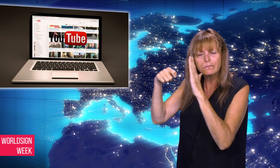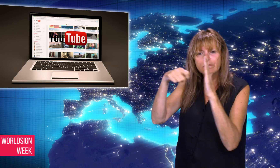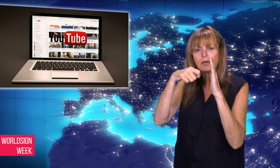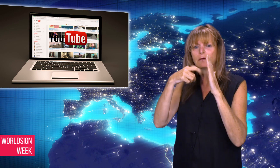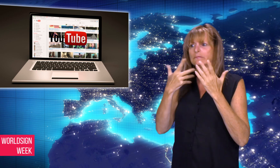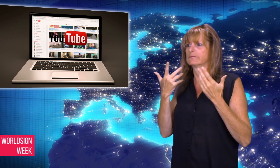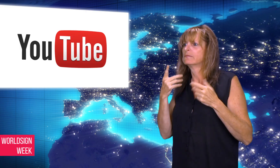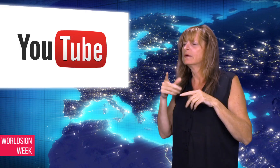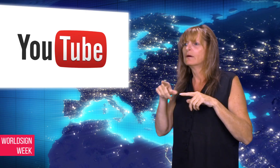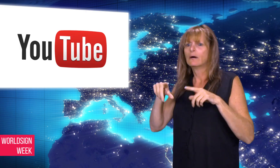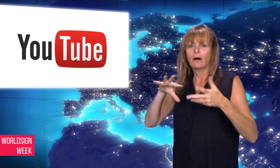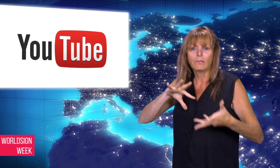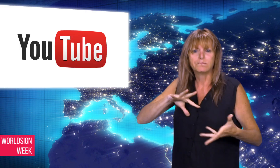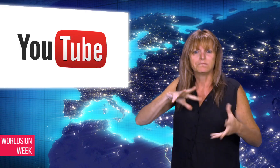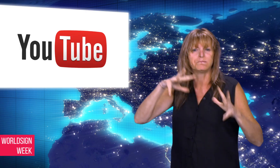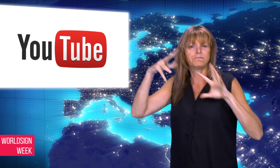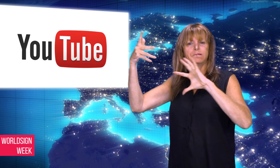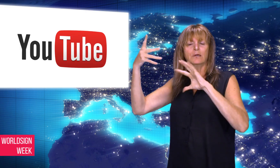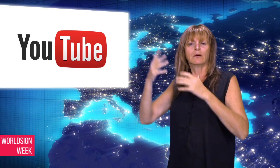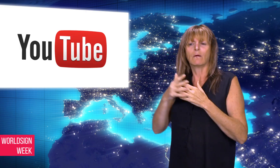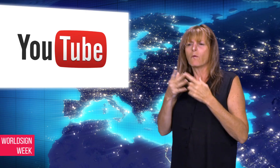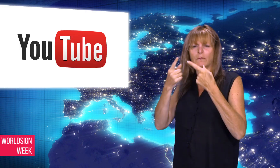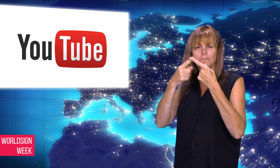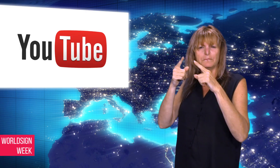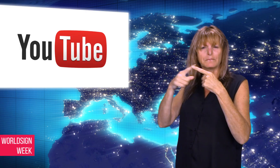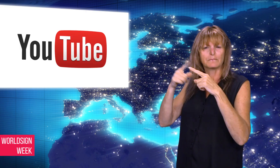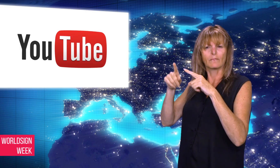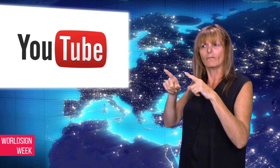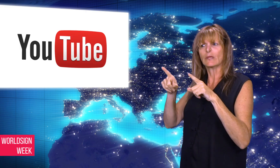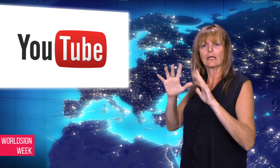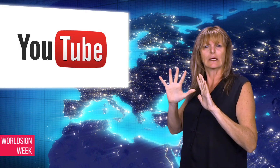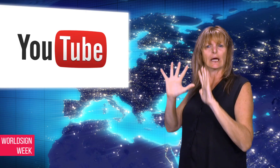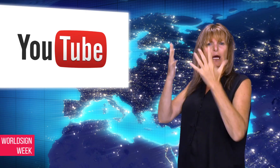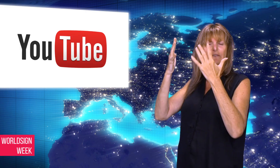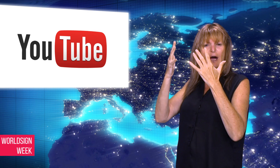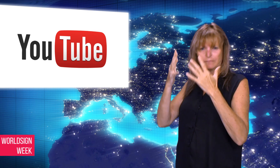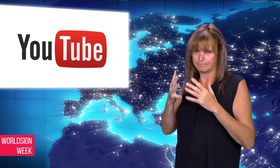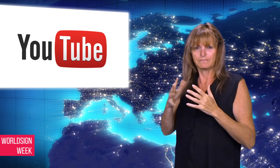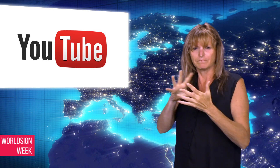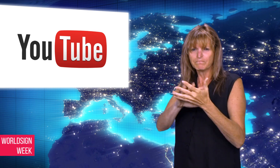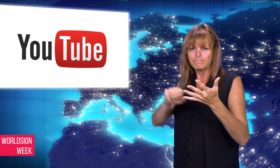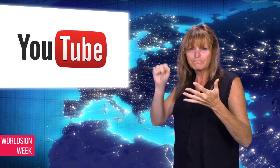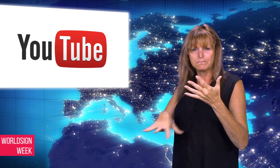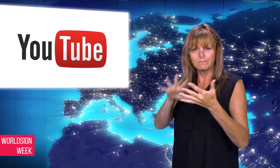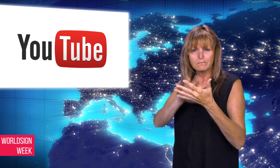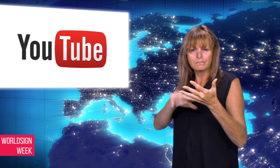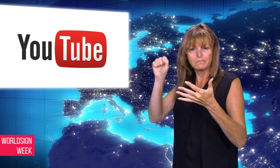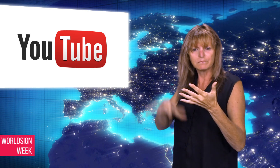The company will start showing YouTube